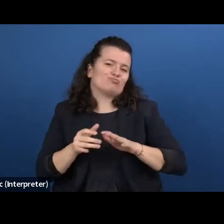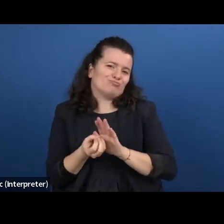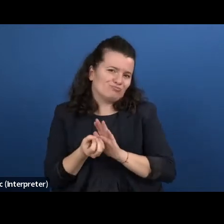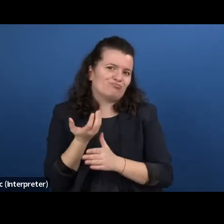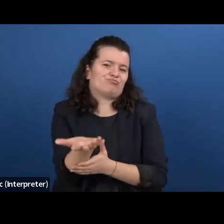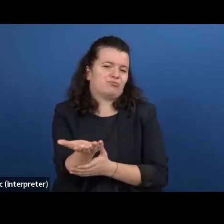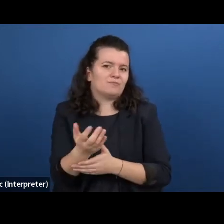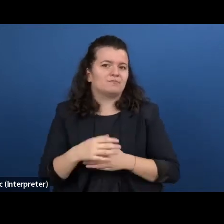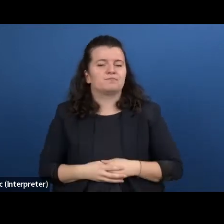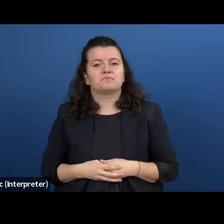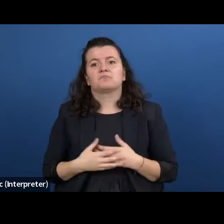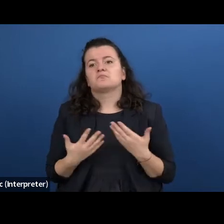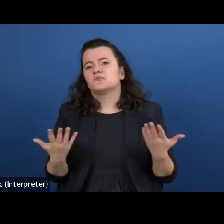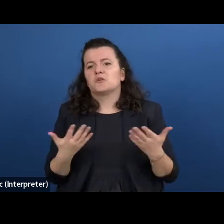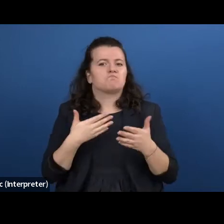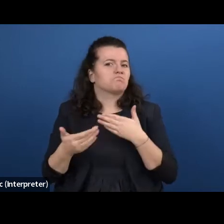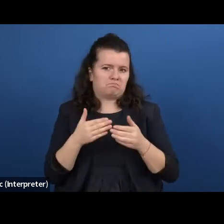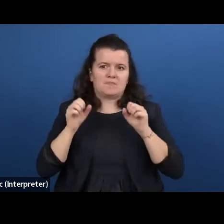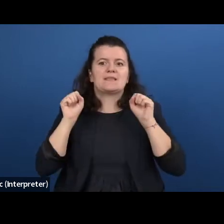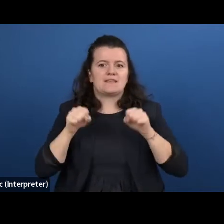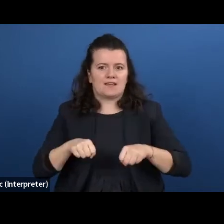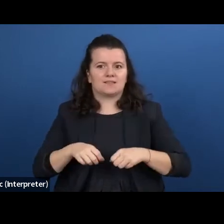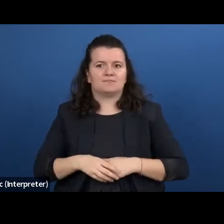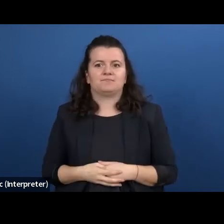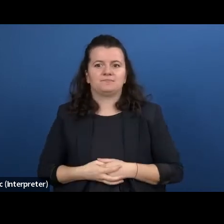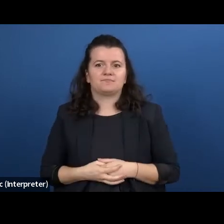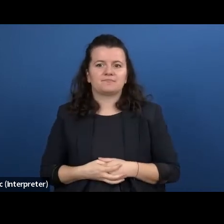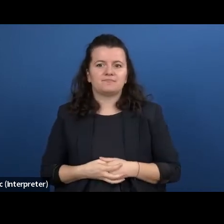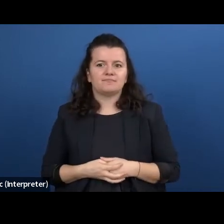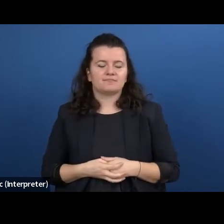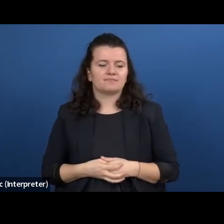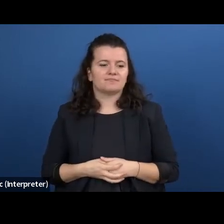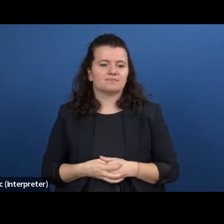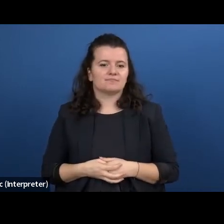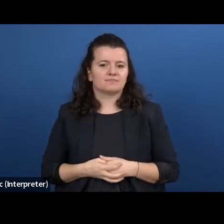And if you are watching us after, with the recording